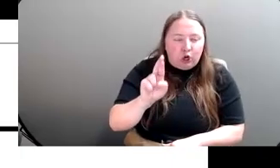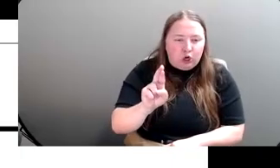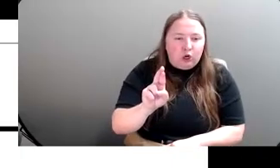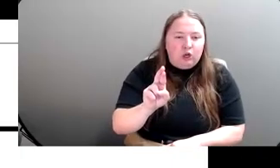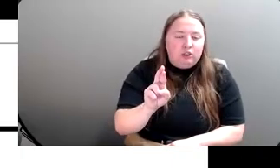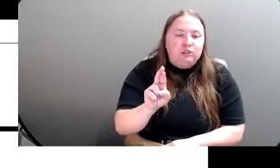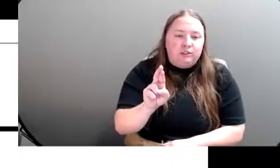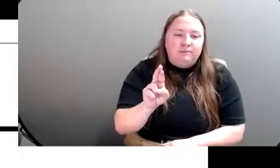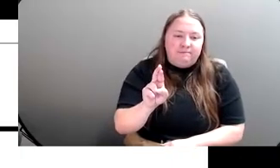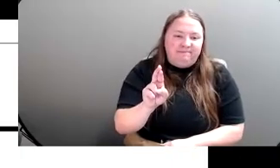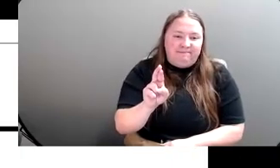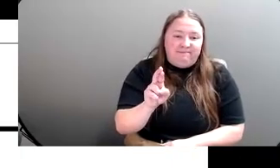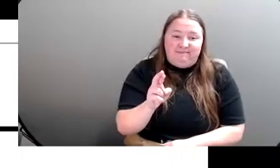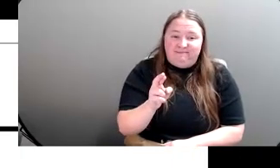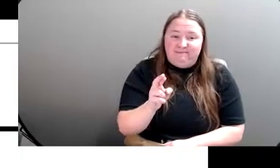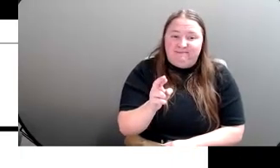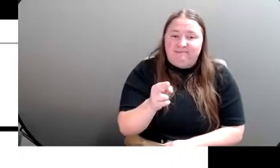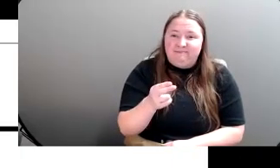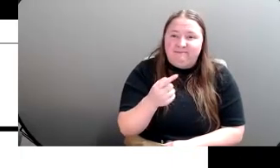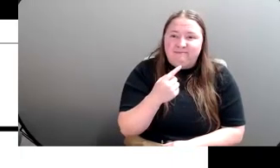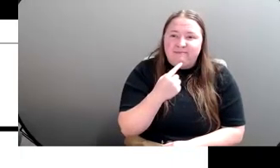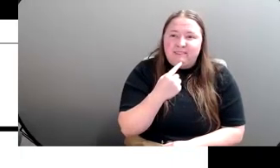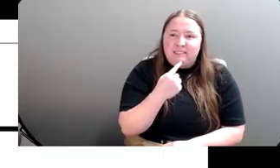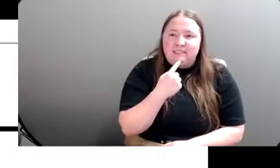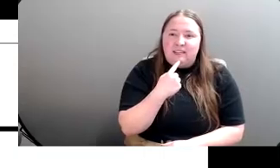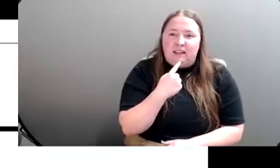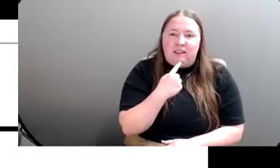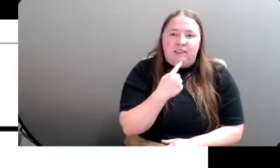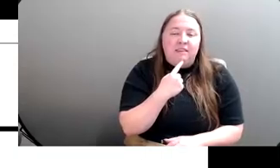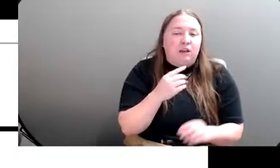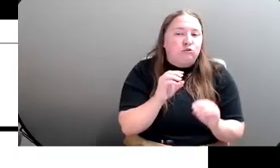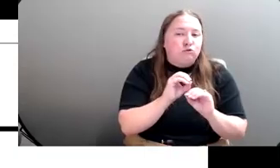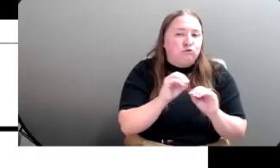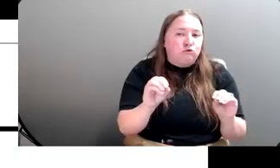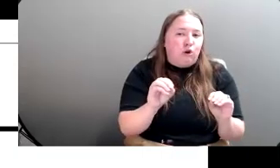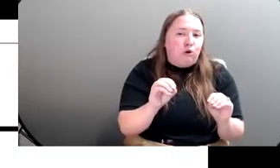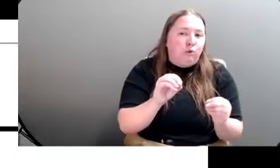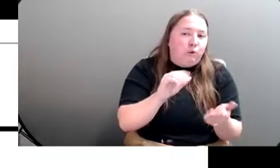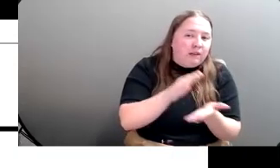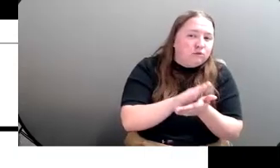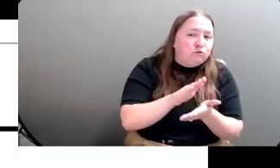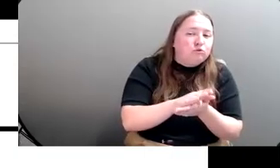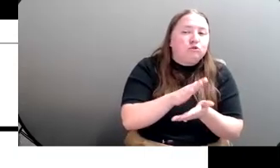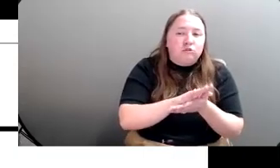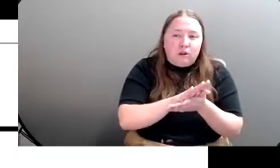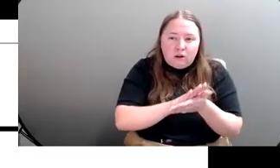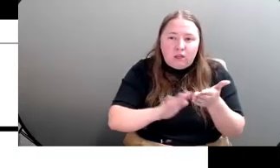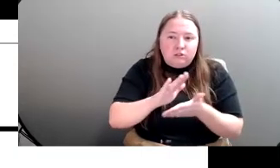there are no institutions or colleges that have any other instructional activities approved.